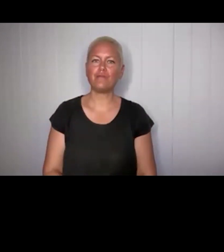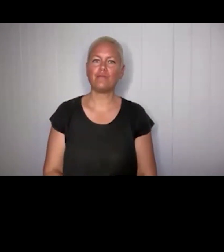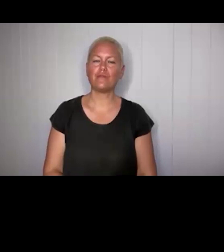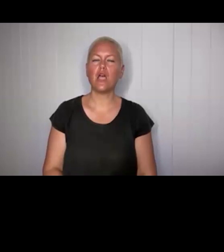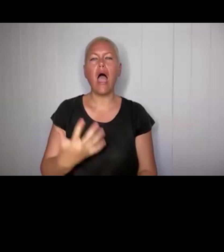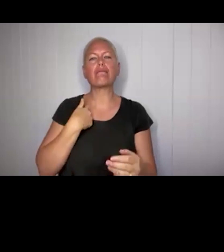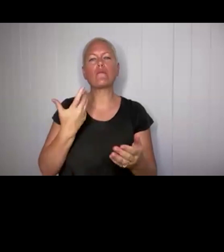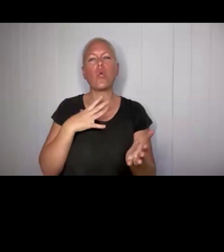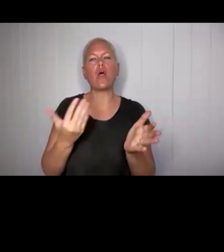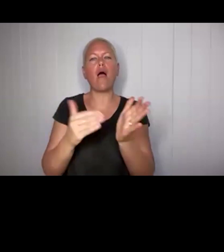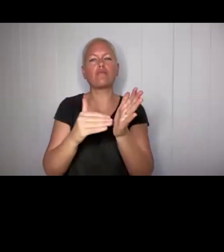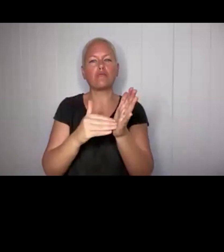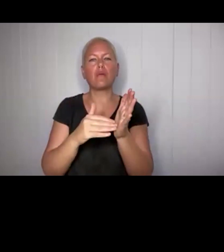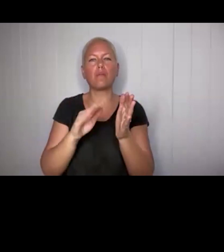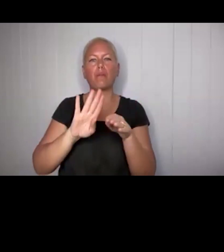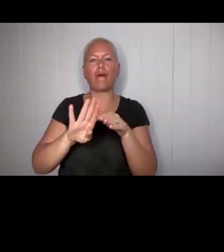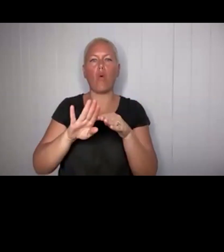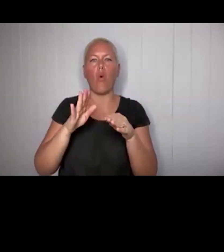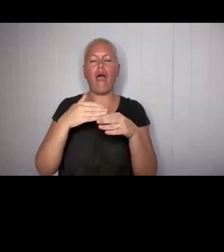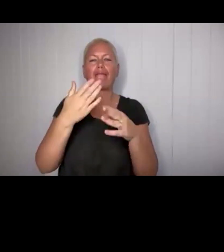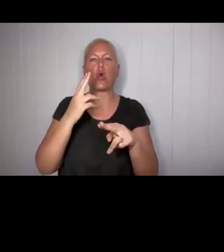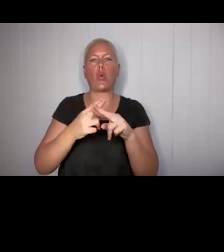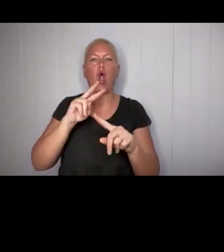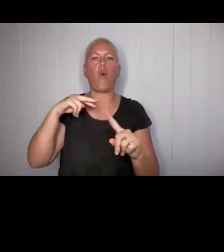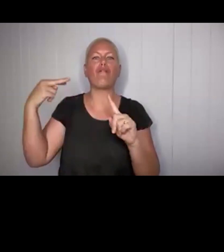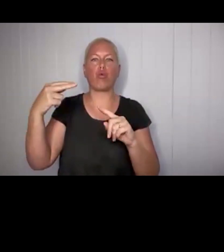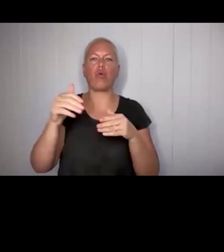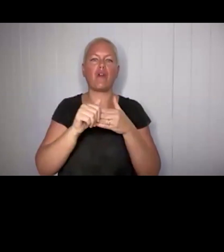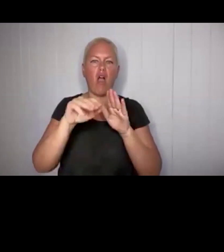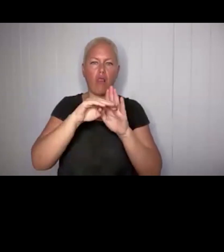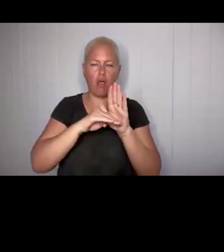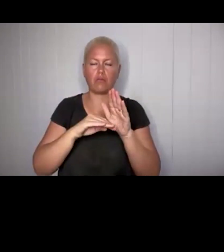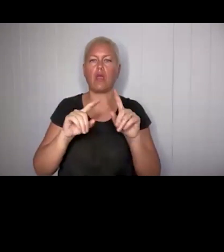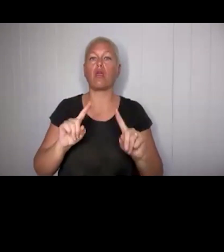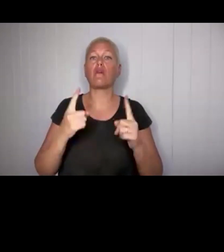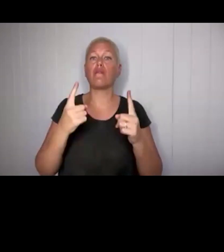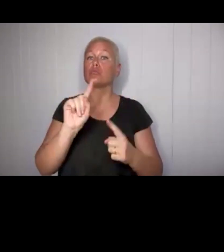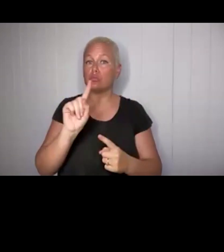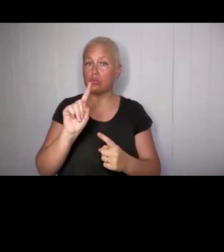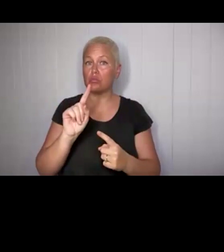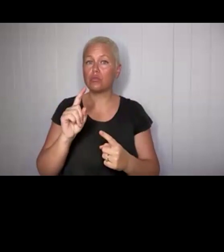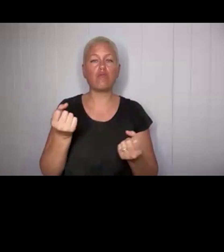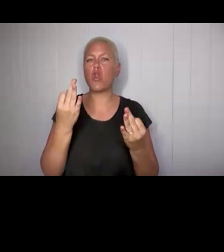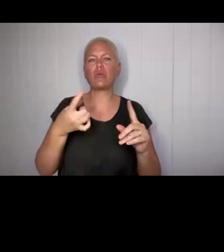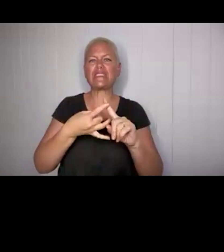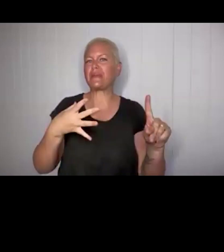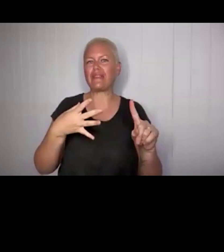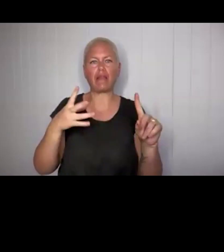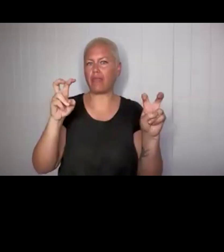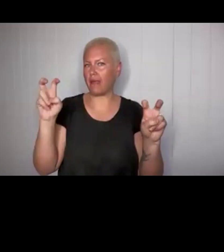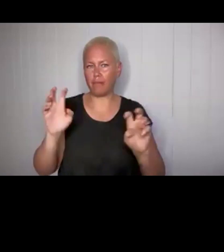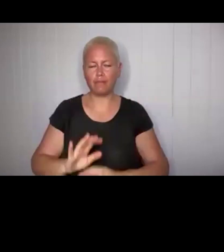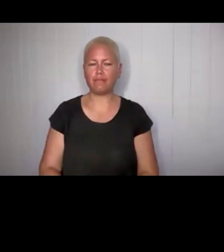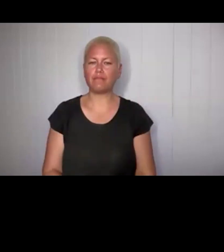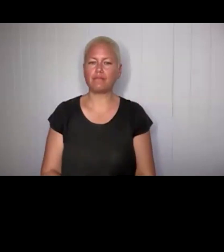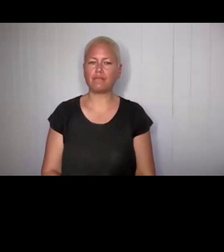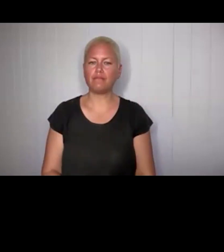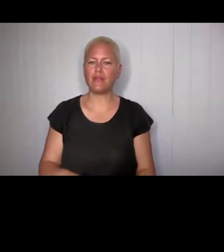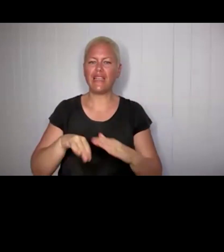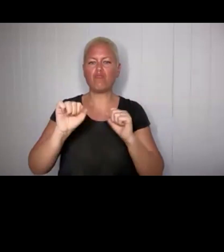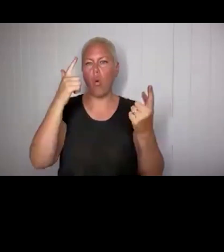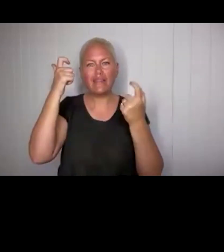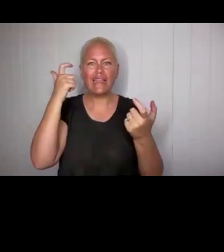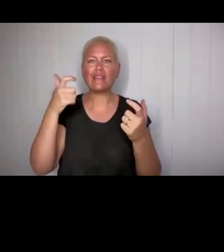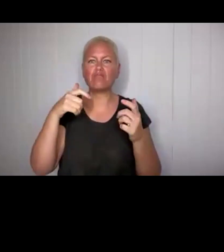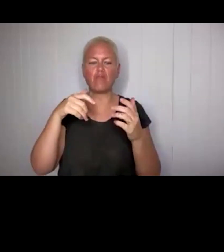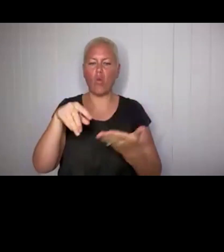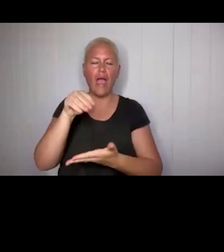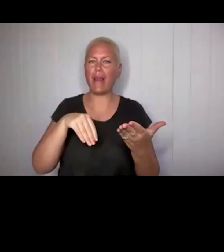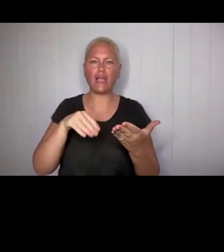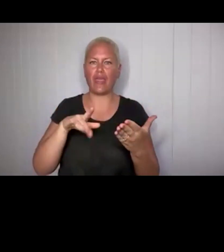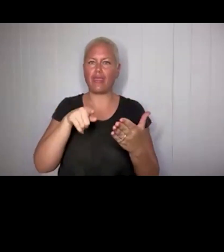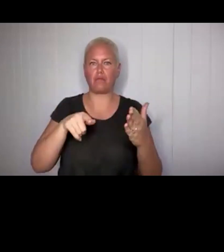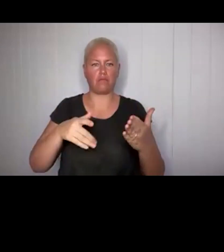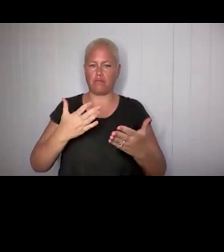thing to identify is that there are no limits on the ideas in your application. That is up to you.